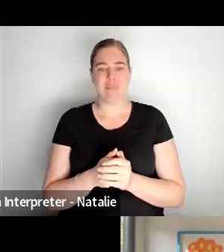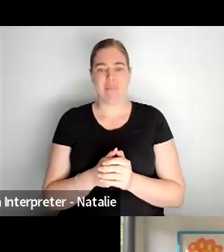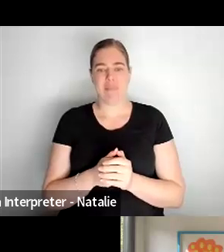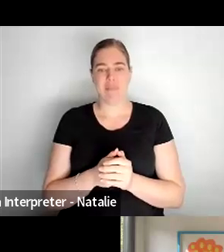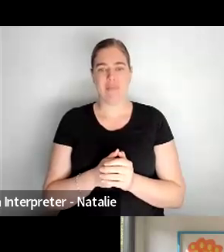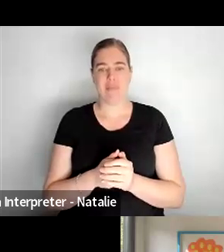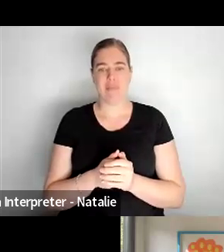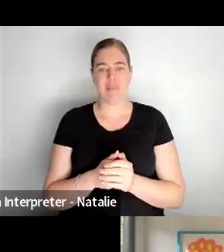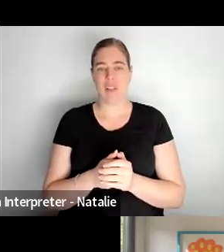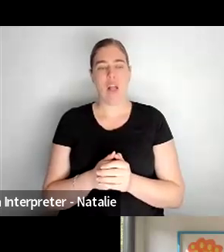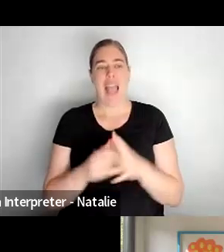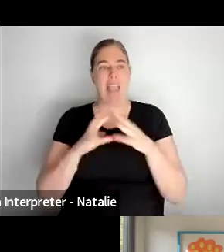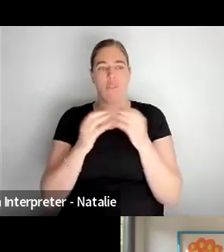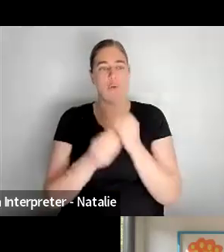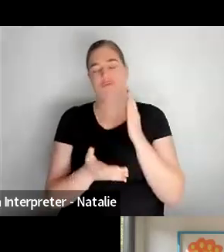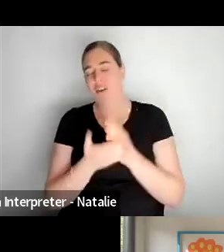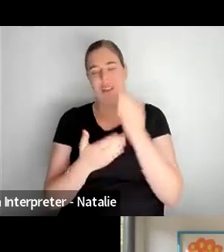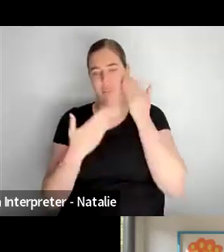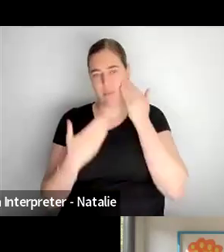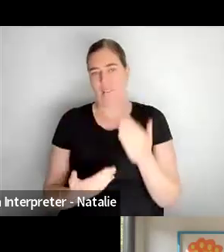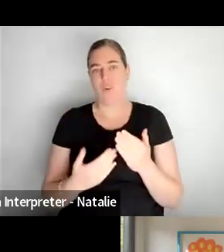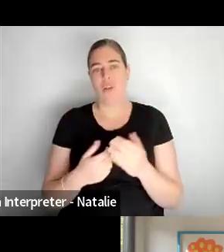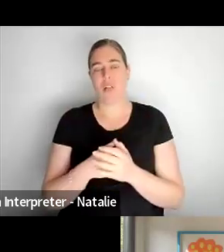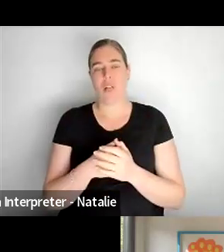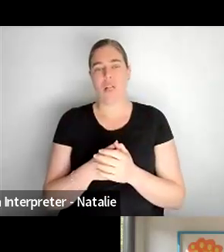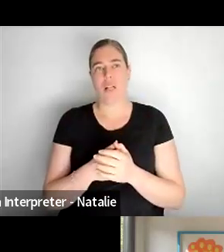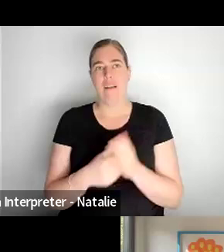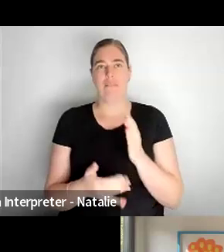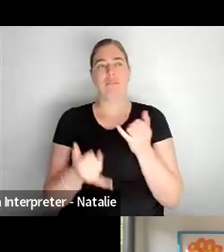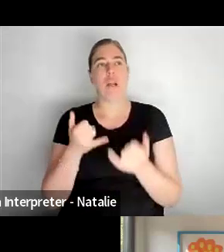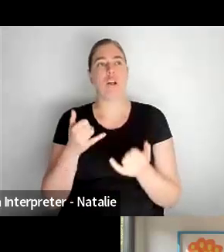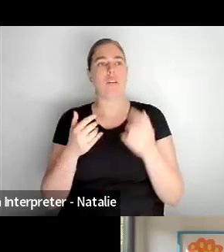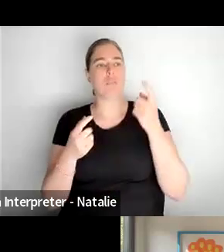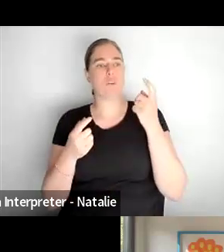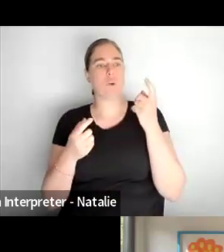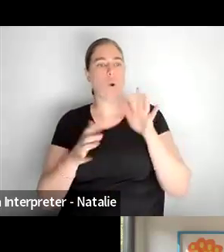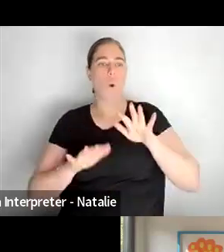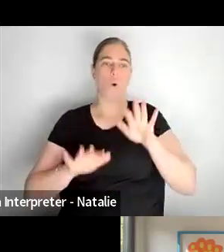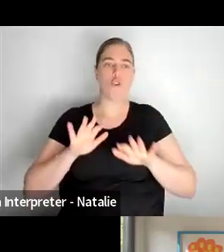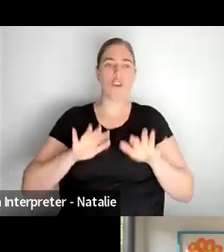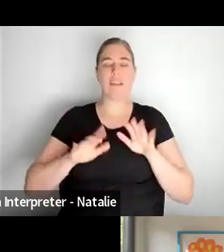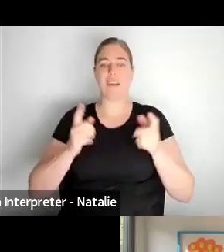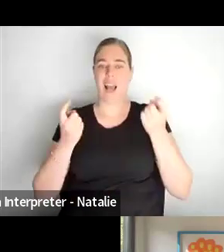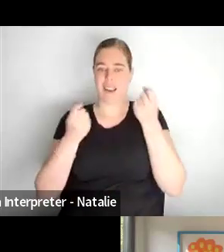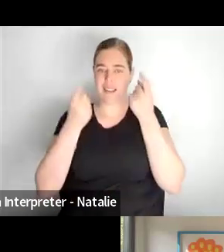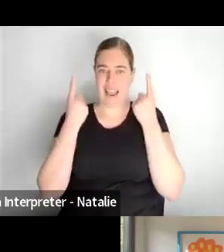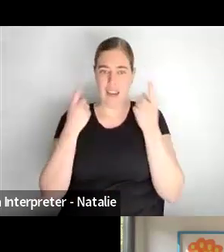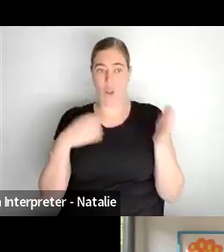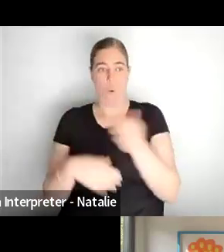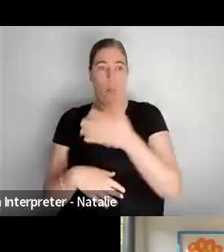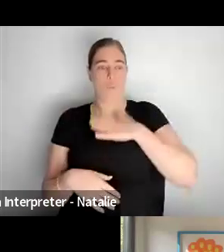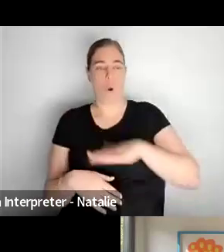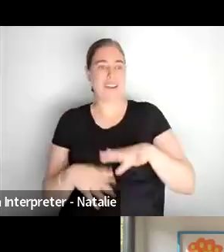so respectful. And so cautious of understanding. Everyone wants everyone to do well. Everyone